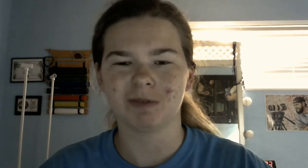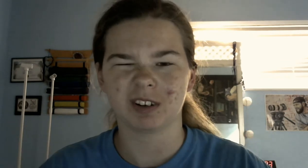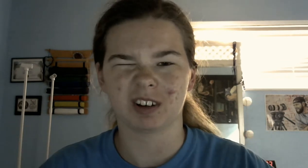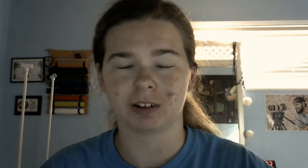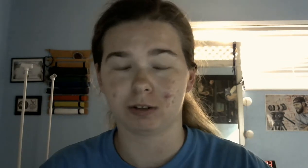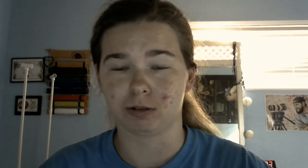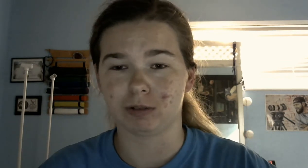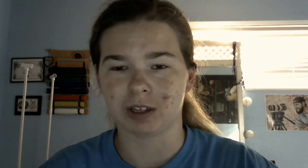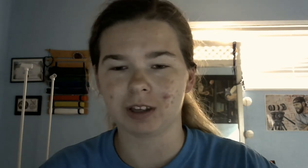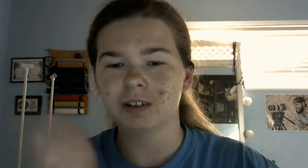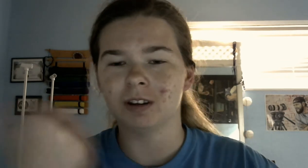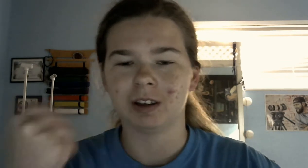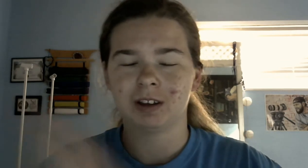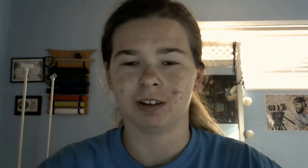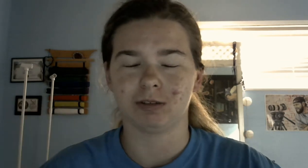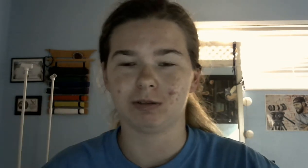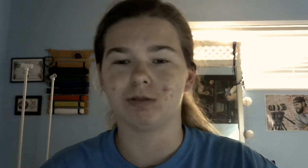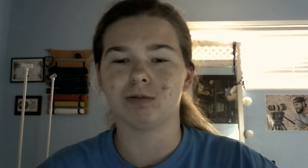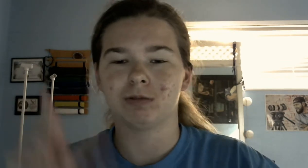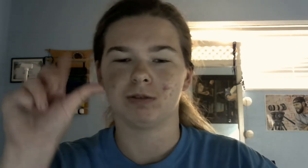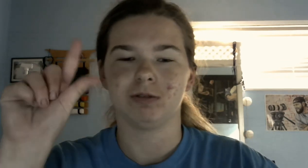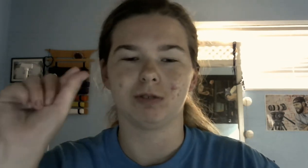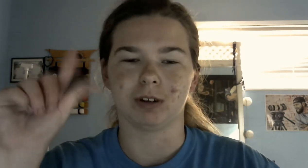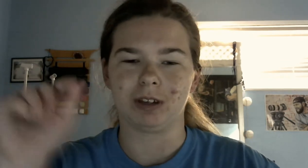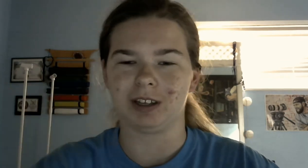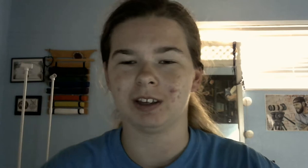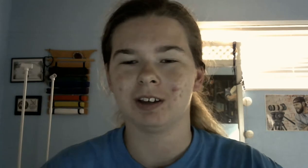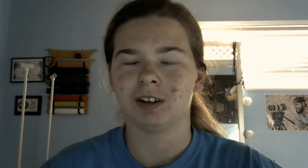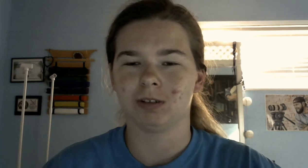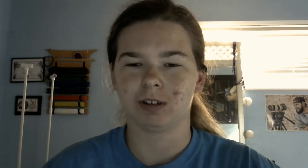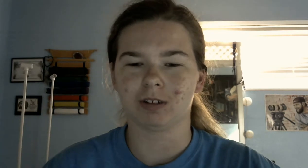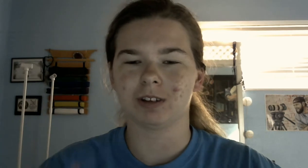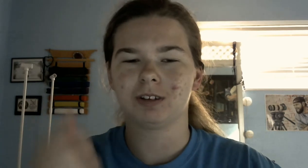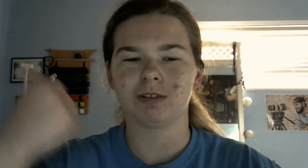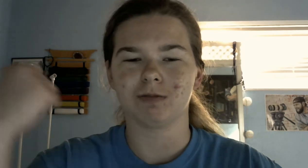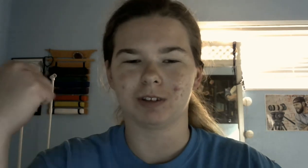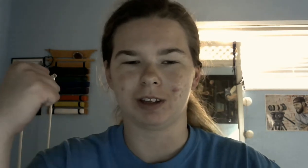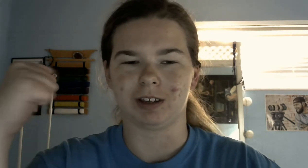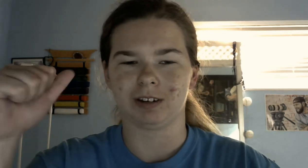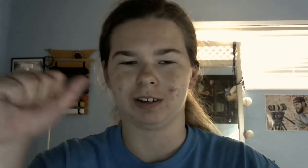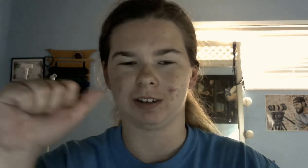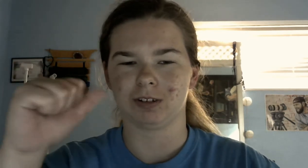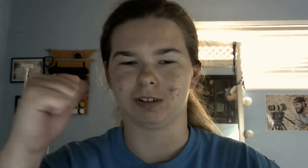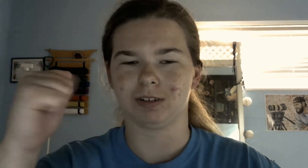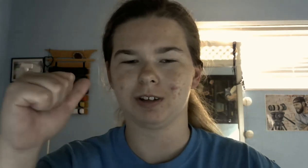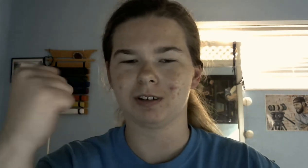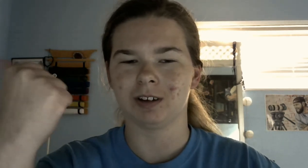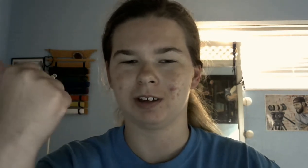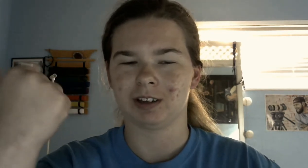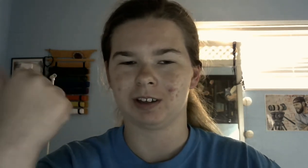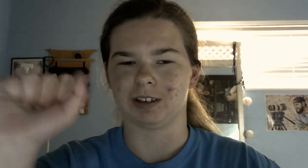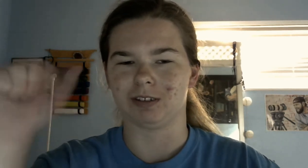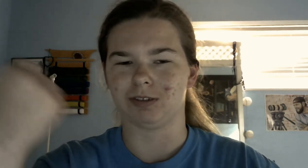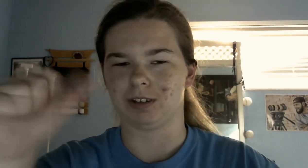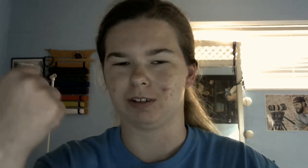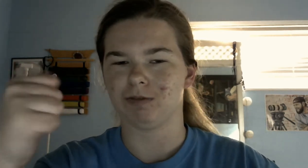going to do 10 through 20 so let's start with 10 so 10 is just you wave